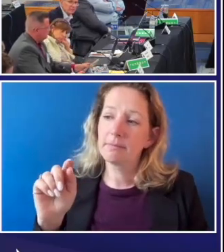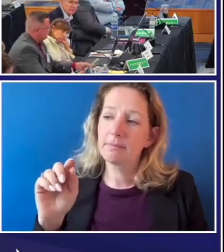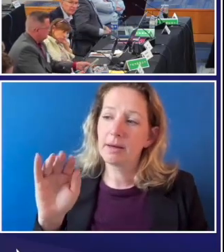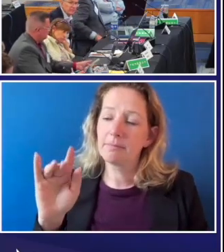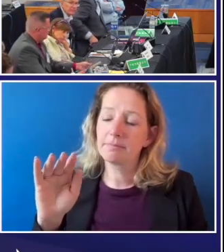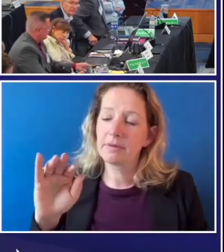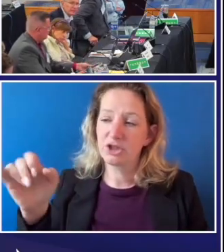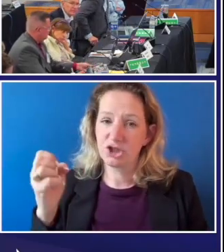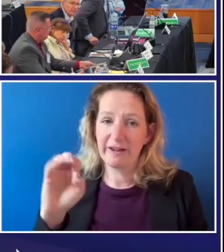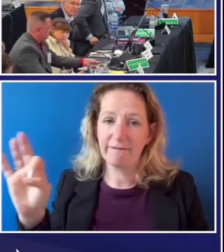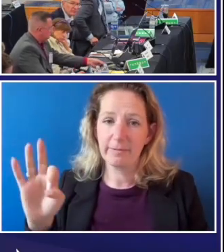Okay. Next one, please.